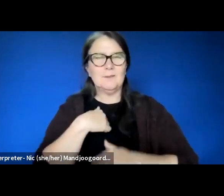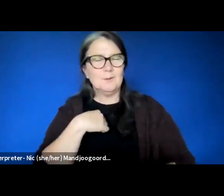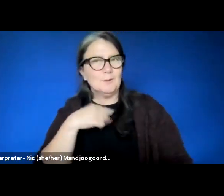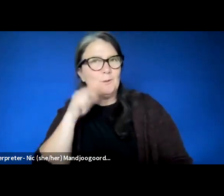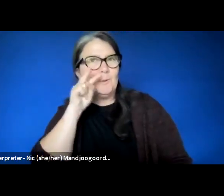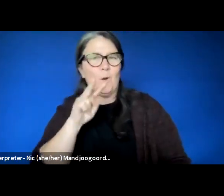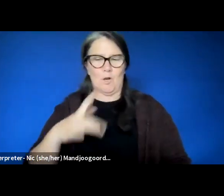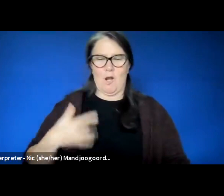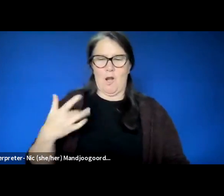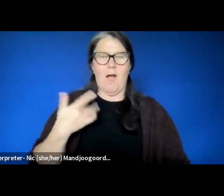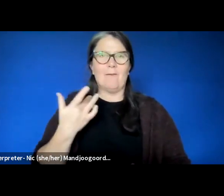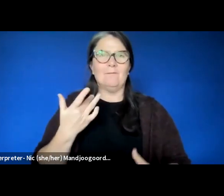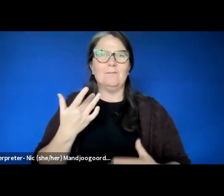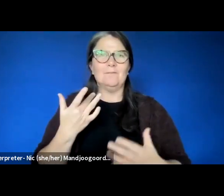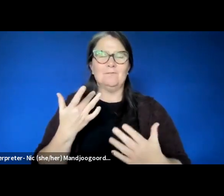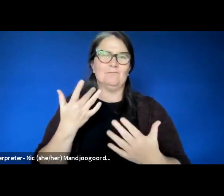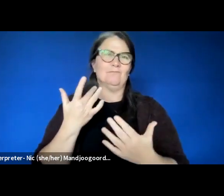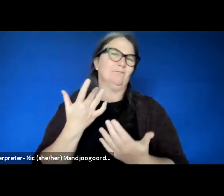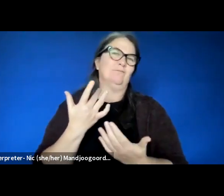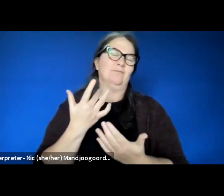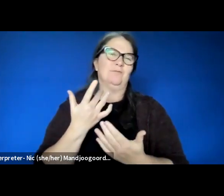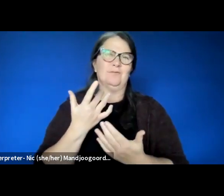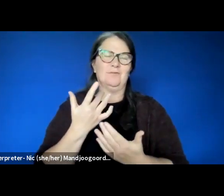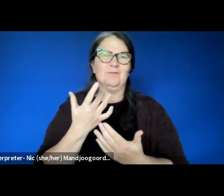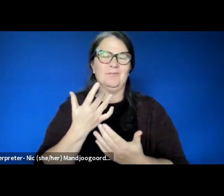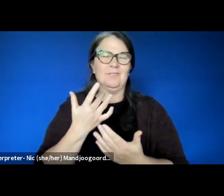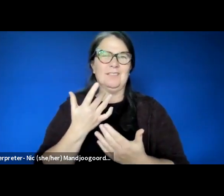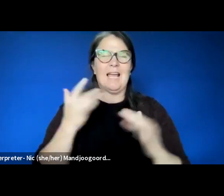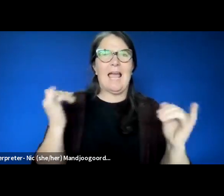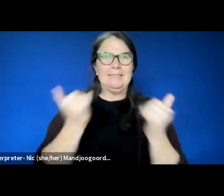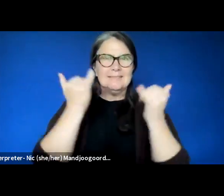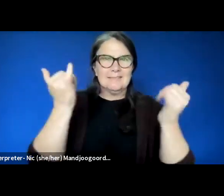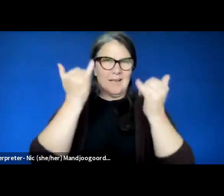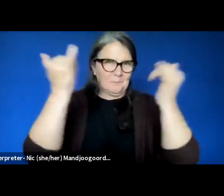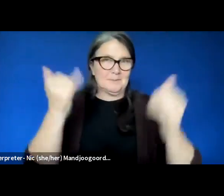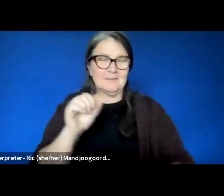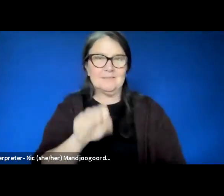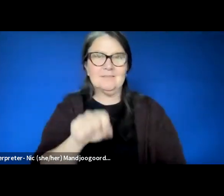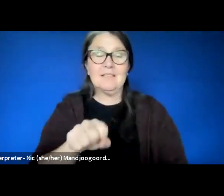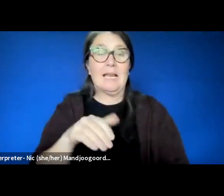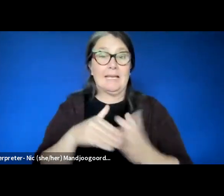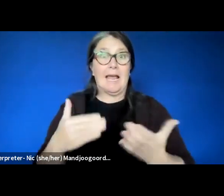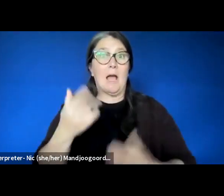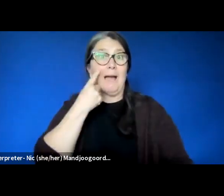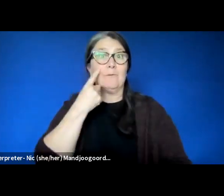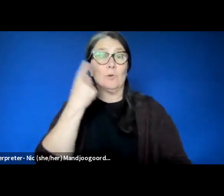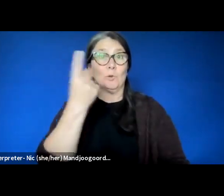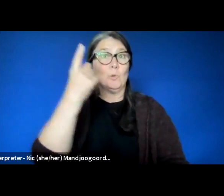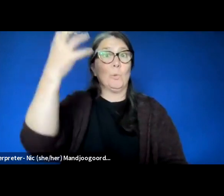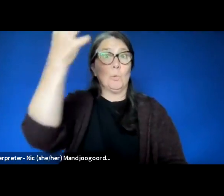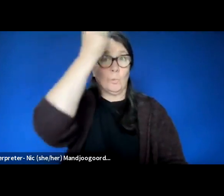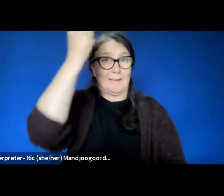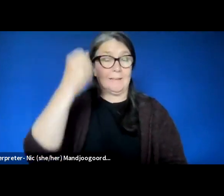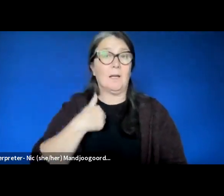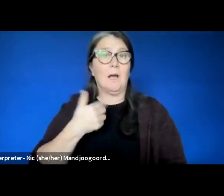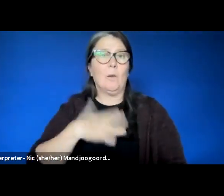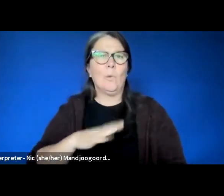be watching live entertainment, again, especially at the beginning to. Okay folks, it is the Okay folks, it is the time that you've all been waiting for. Time to find out.